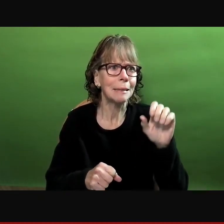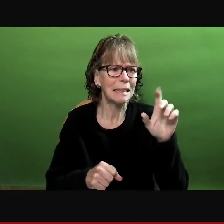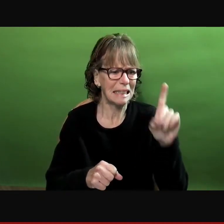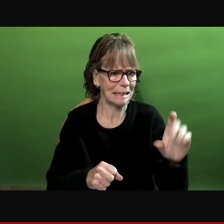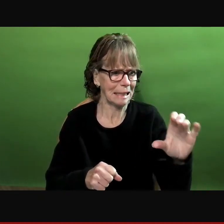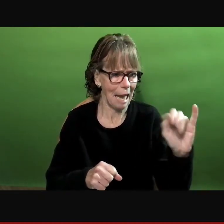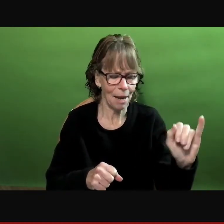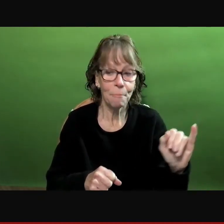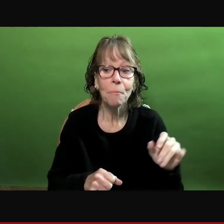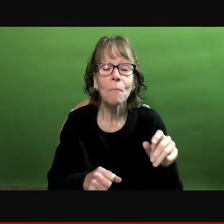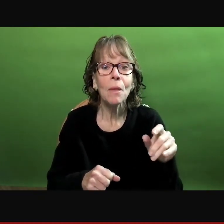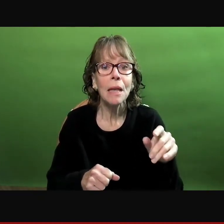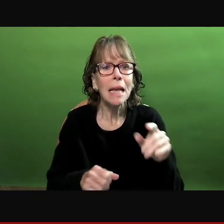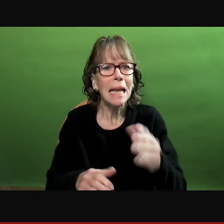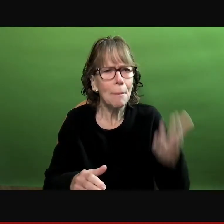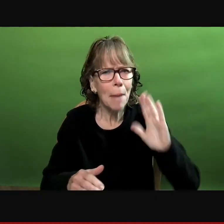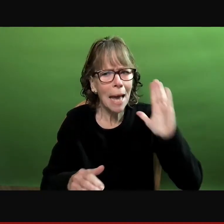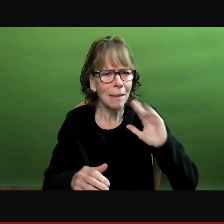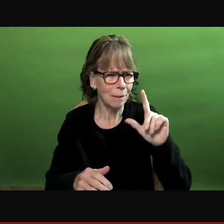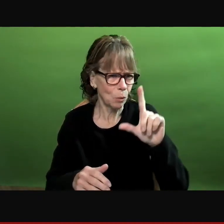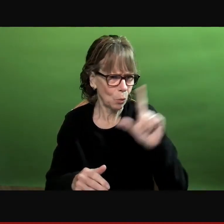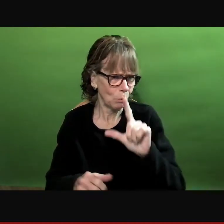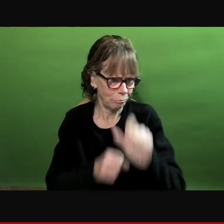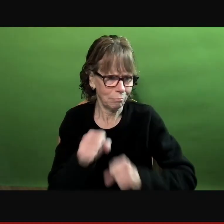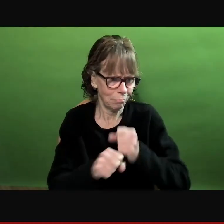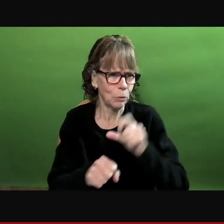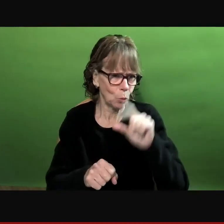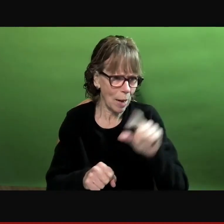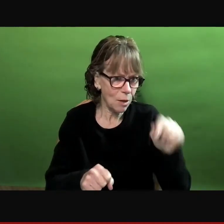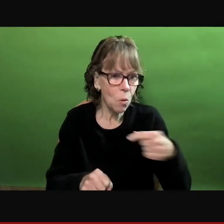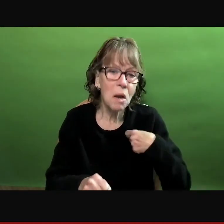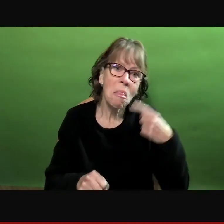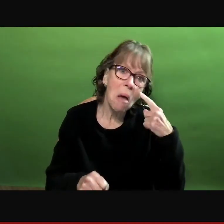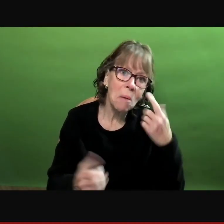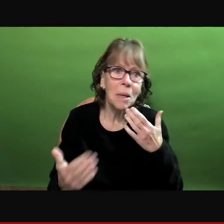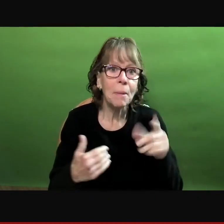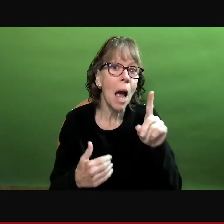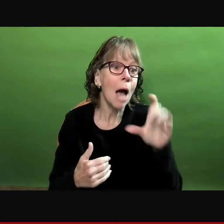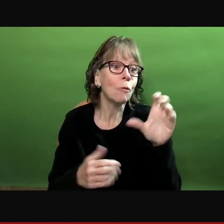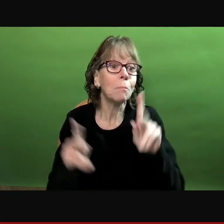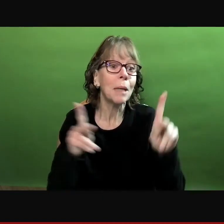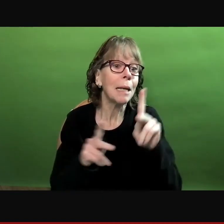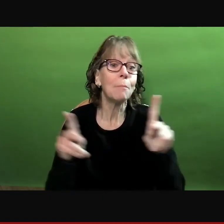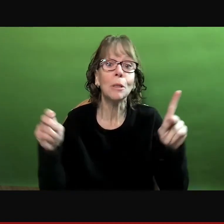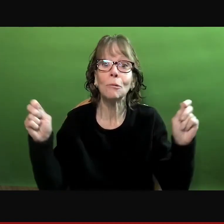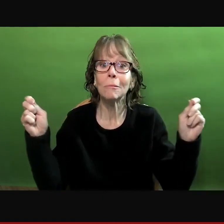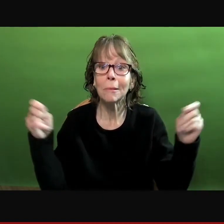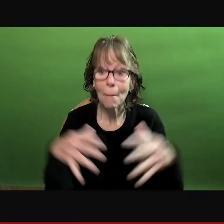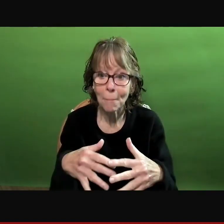what was intended to be a small gathering of around 100 participants today has expanded